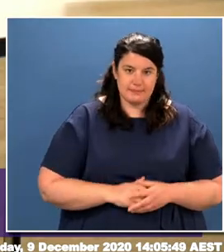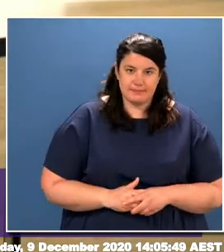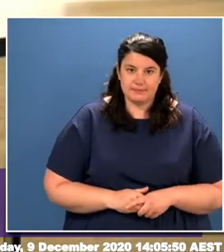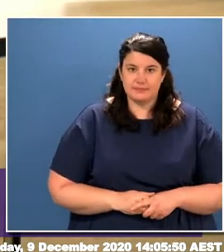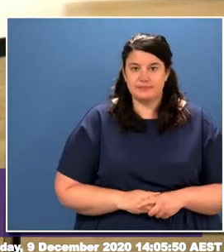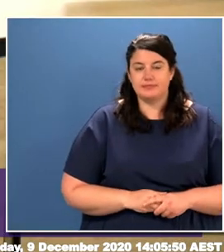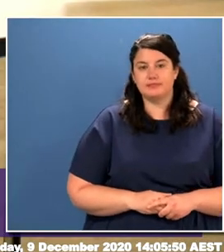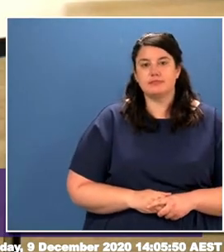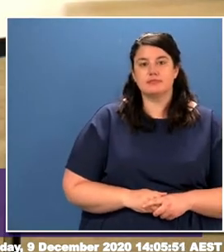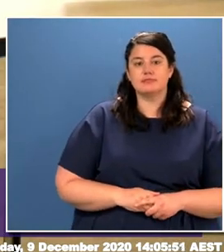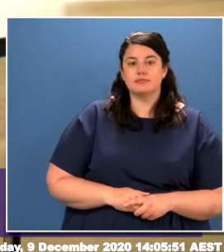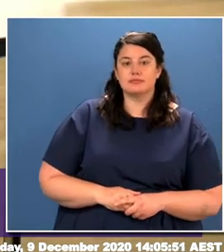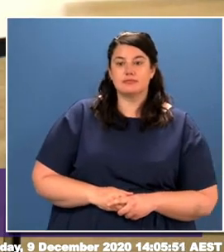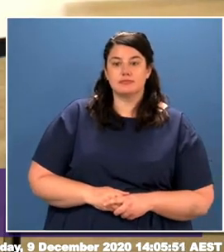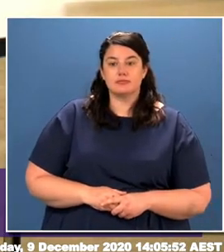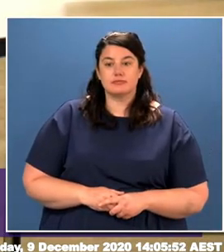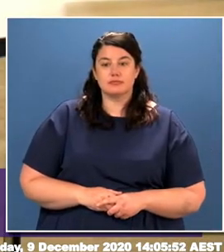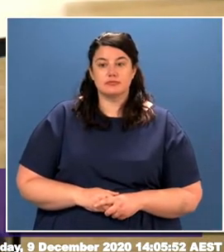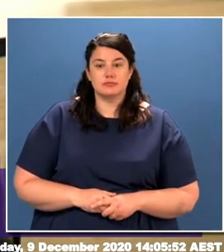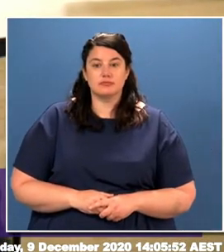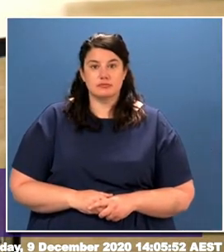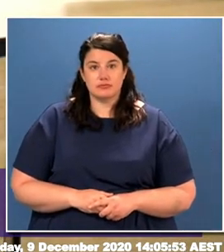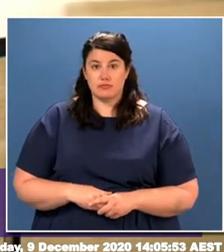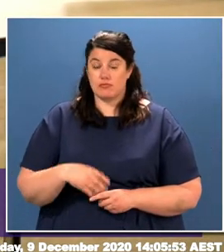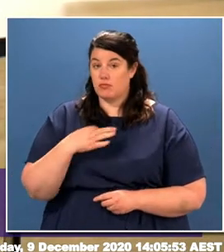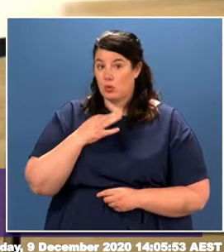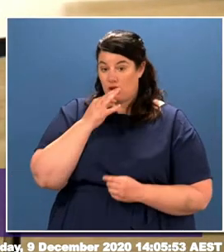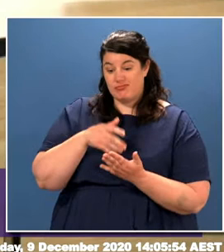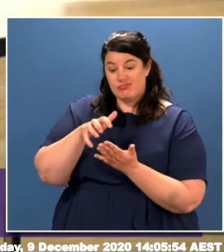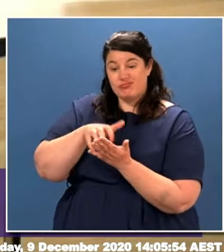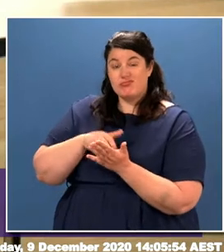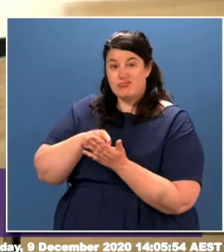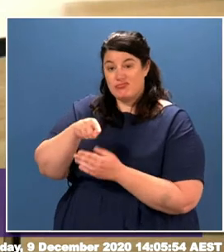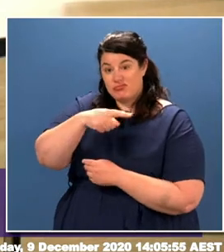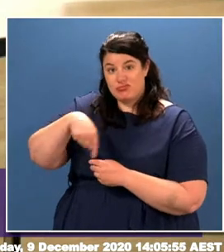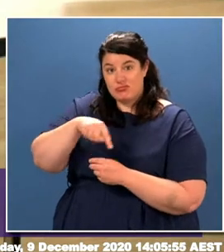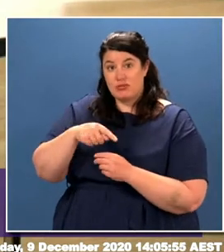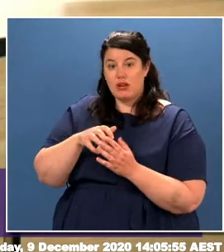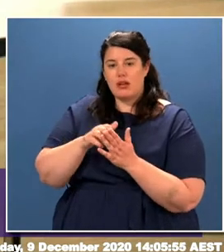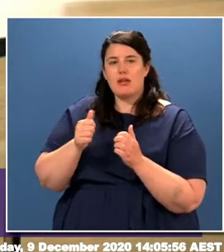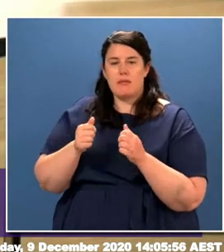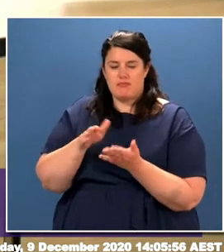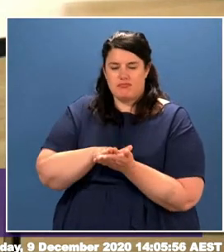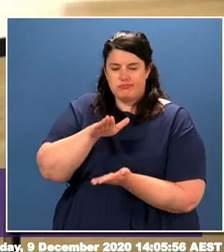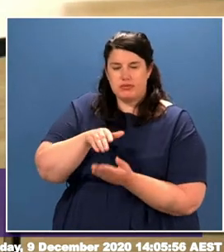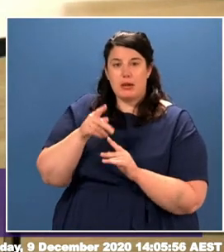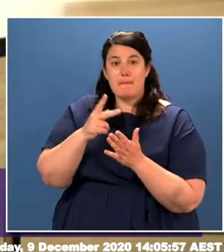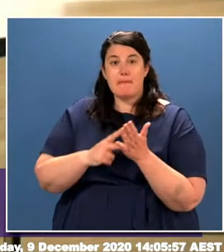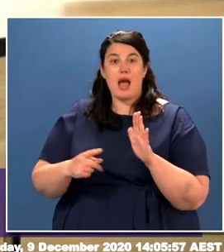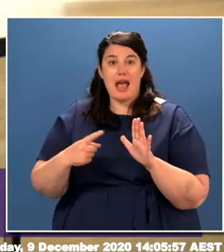Commissioners, can I please ask that a copy of the outline of the National LGBTI Health Alliance, which can be found in tender bundle part A